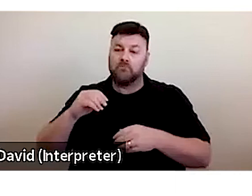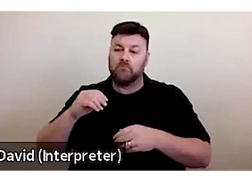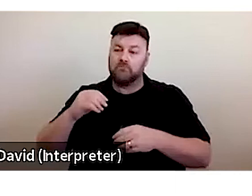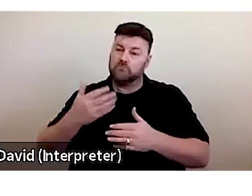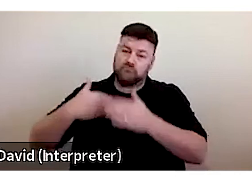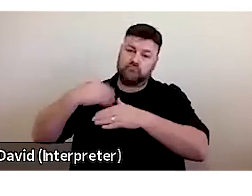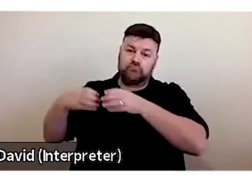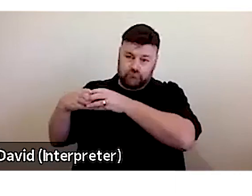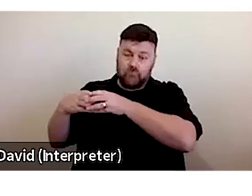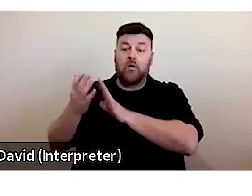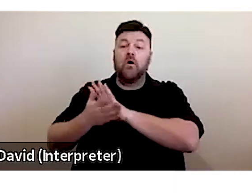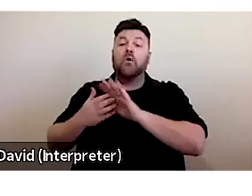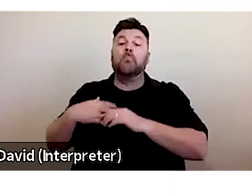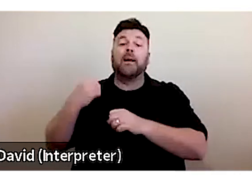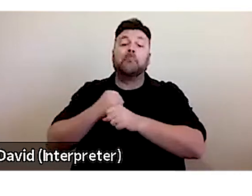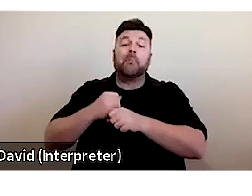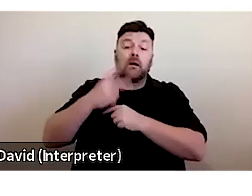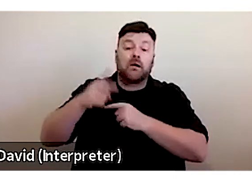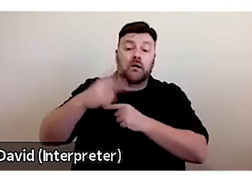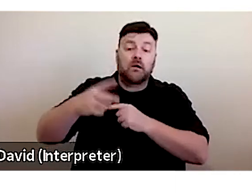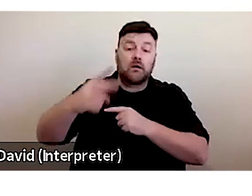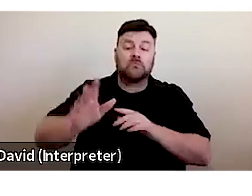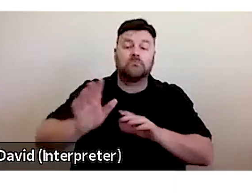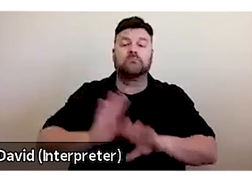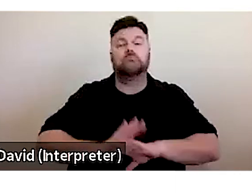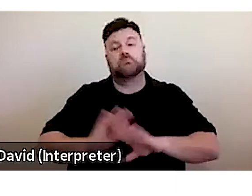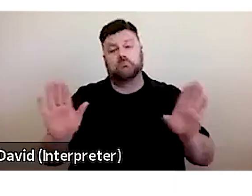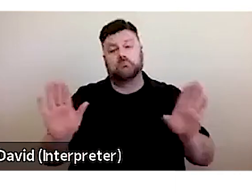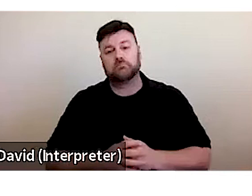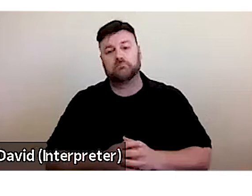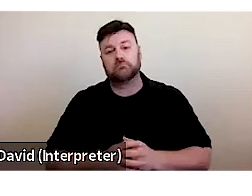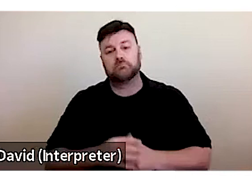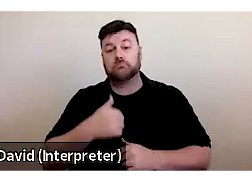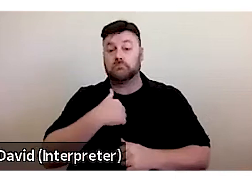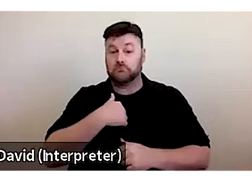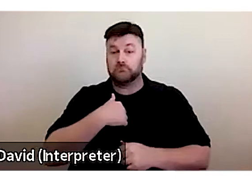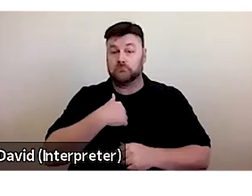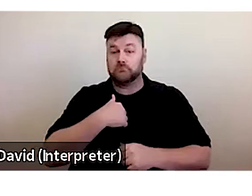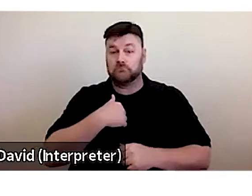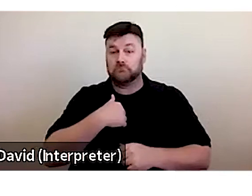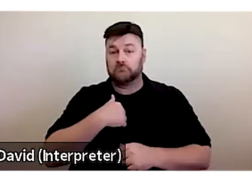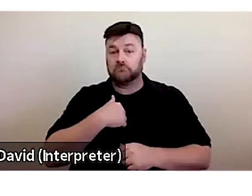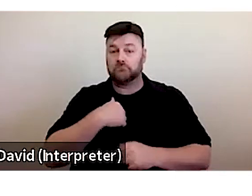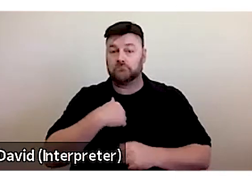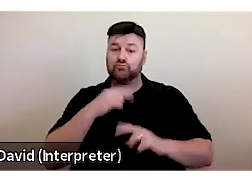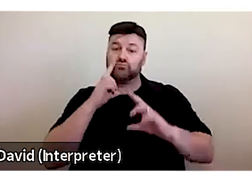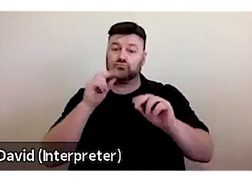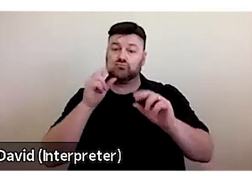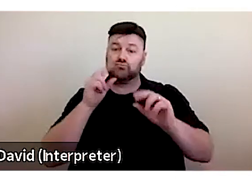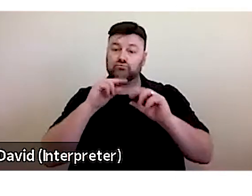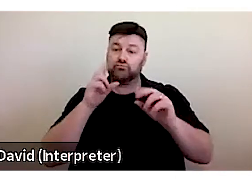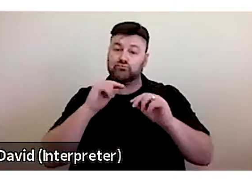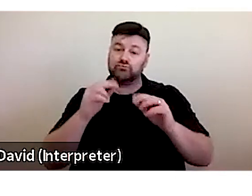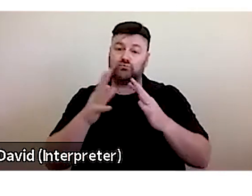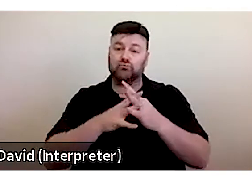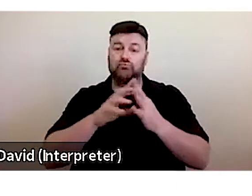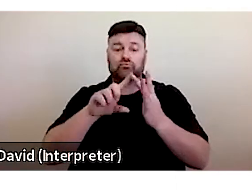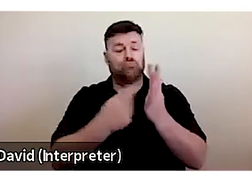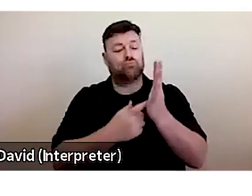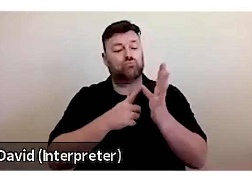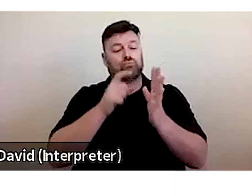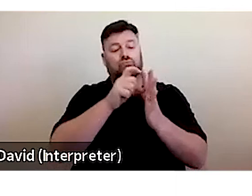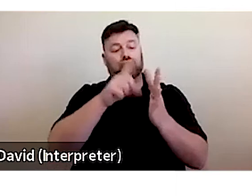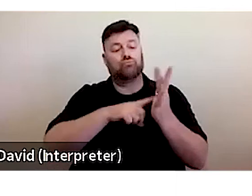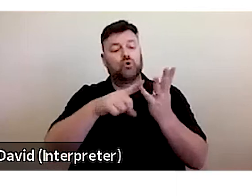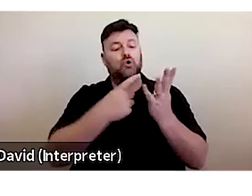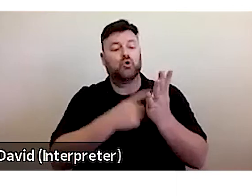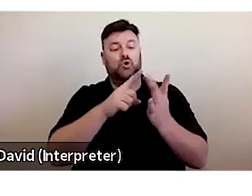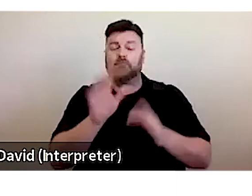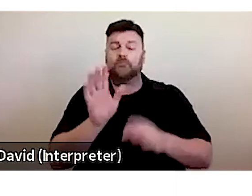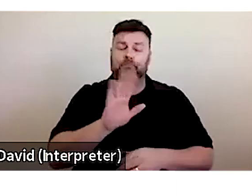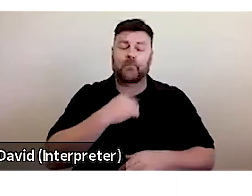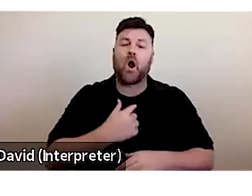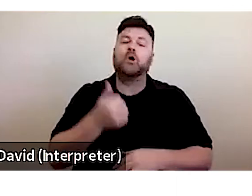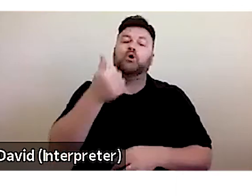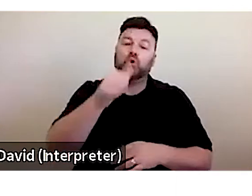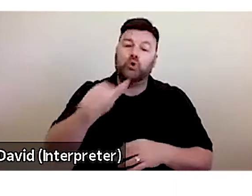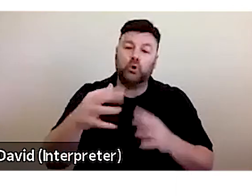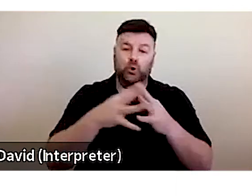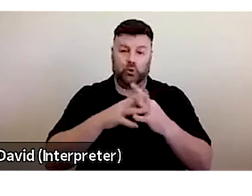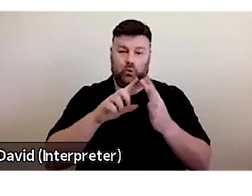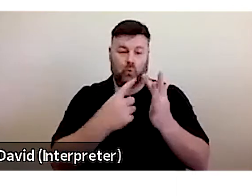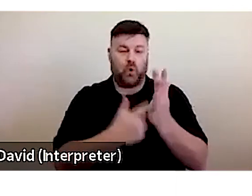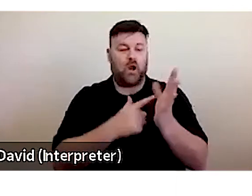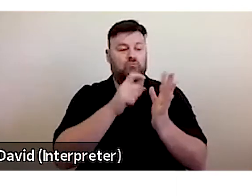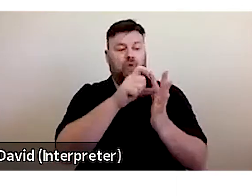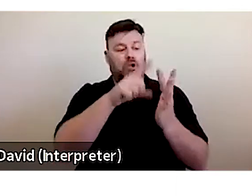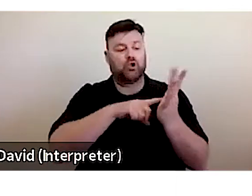I use Wurundjeri language and I go through the parks -- Parkes where a